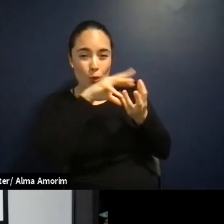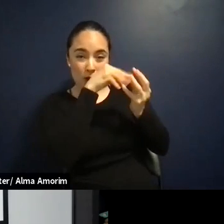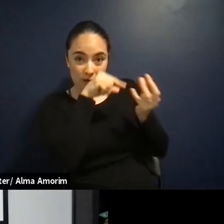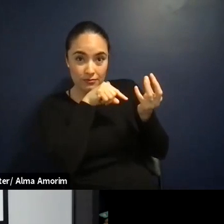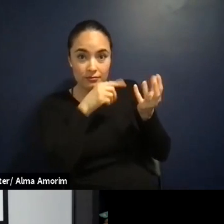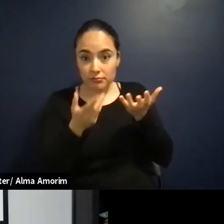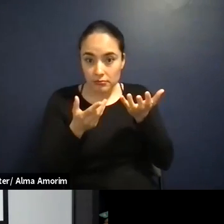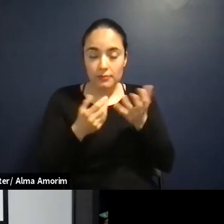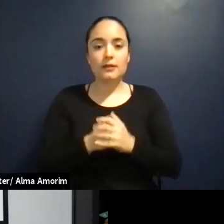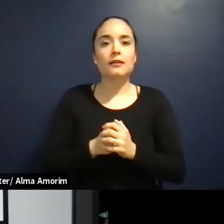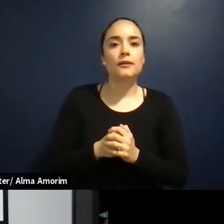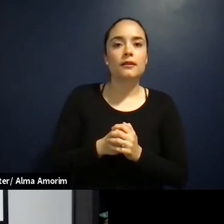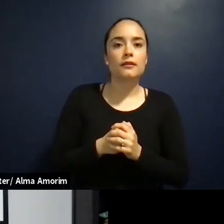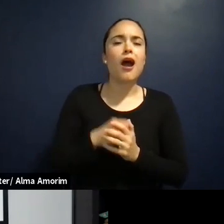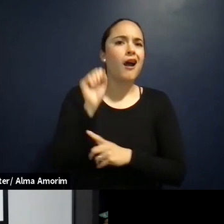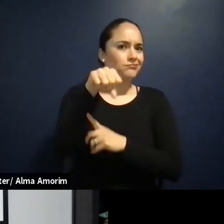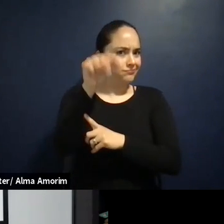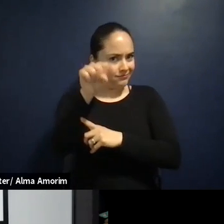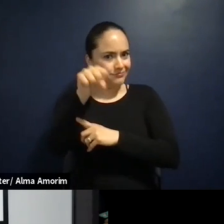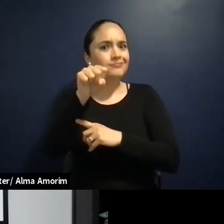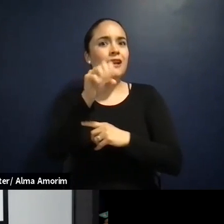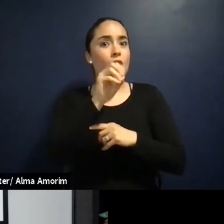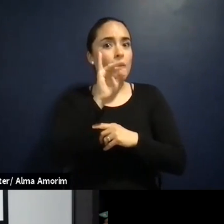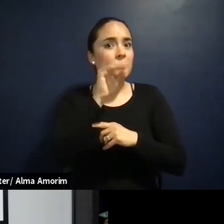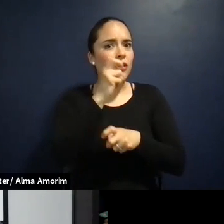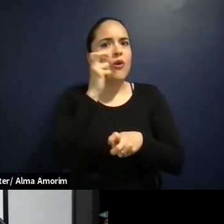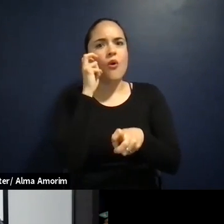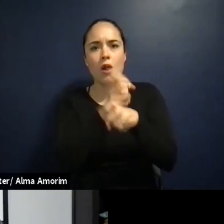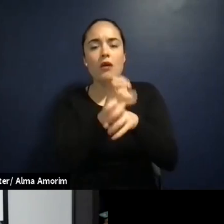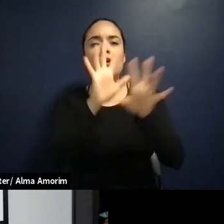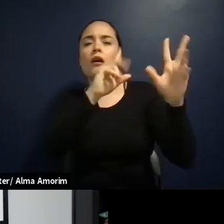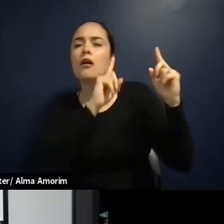we've been talking about so far, the diorites, granites, those are all very, very hard rocks. I